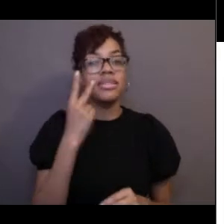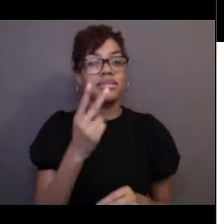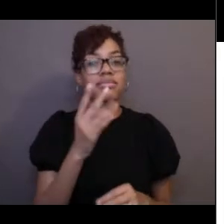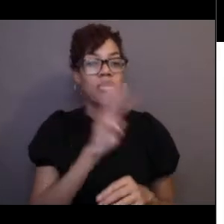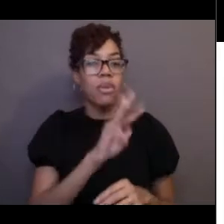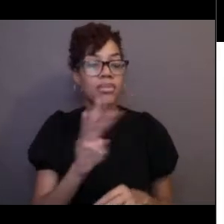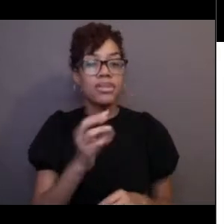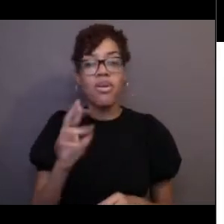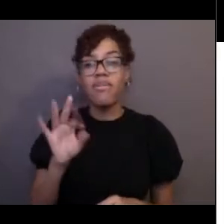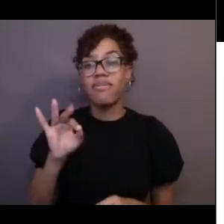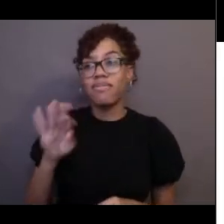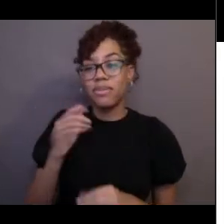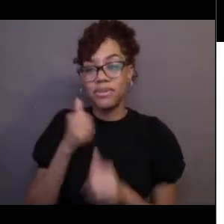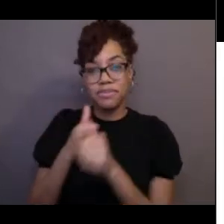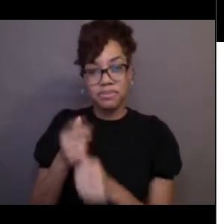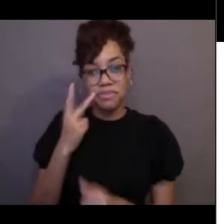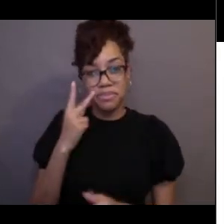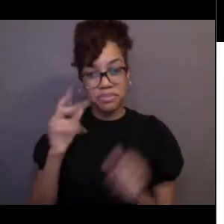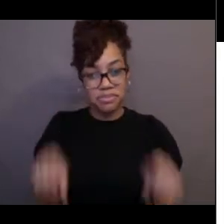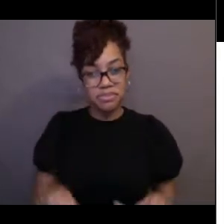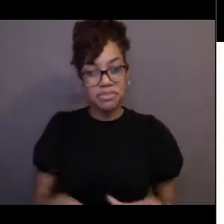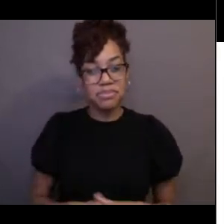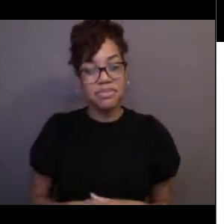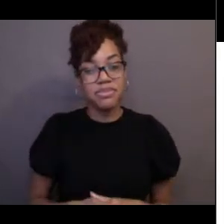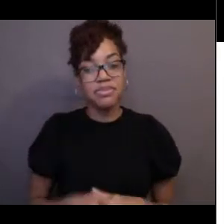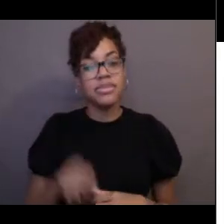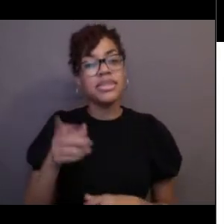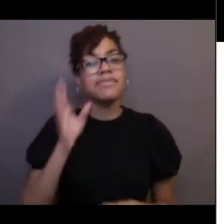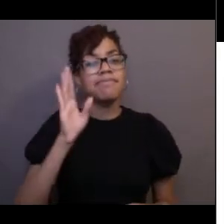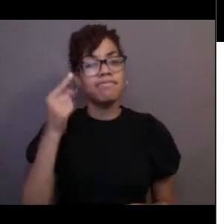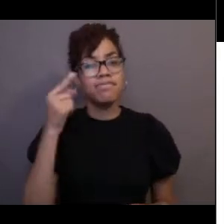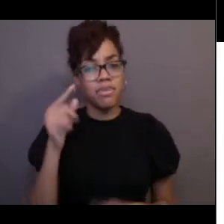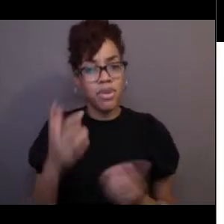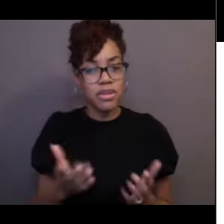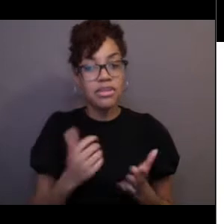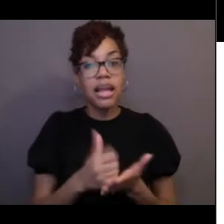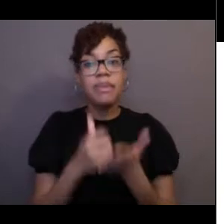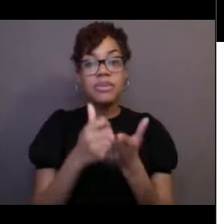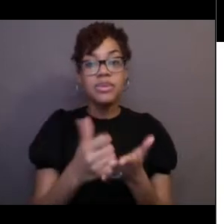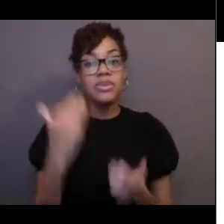Now, this series is designed to help you get to know NOAA and some of our incredible experts.